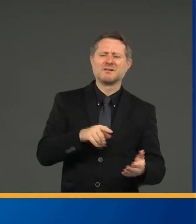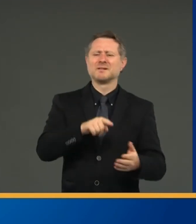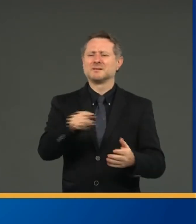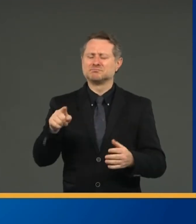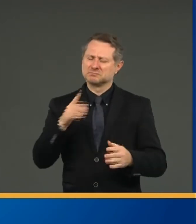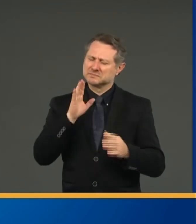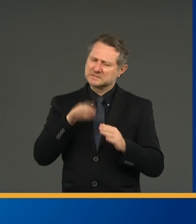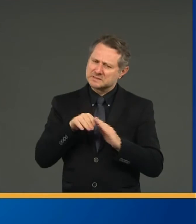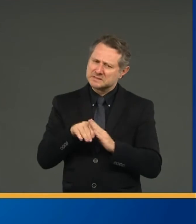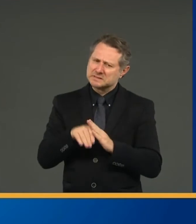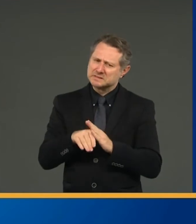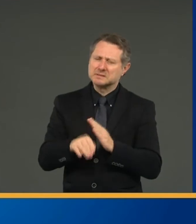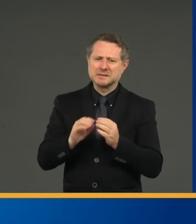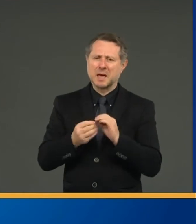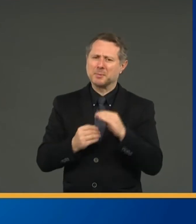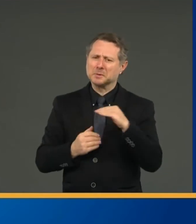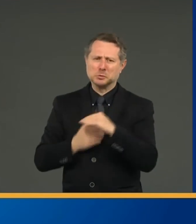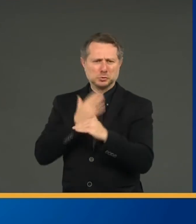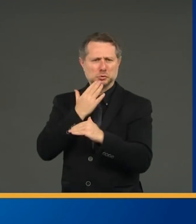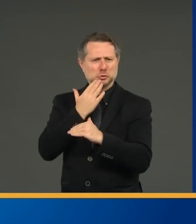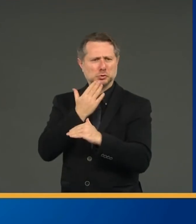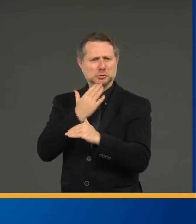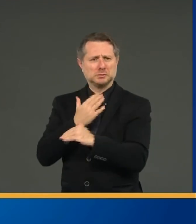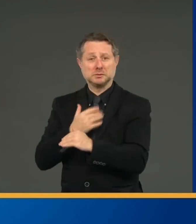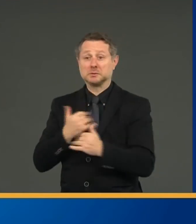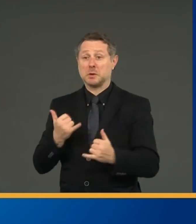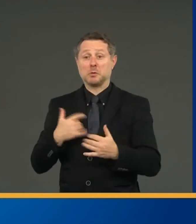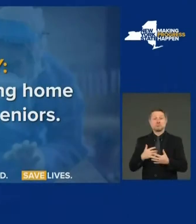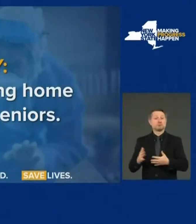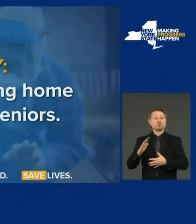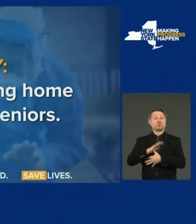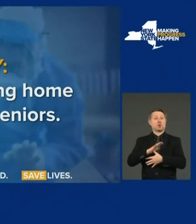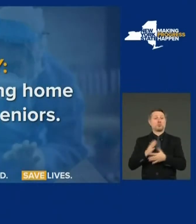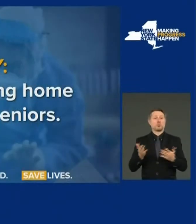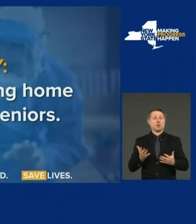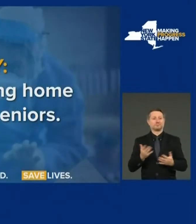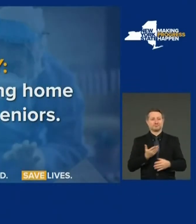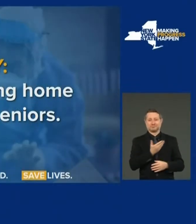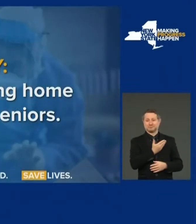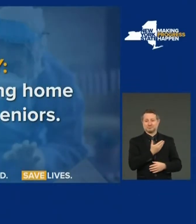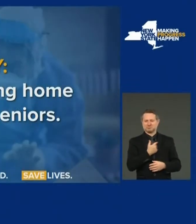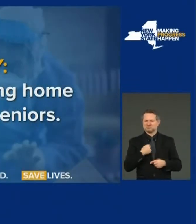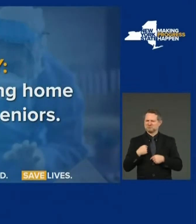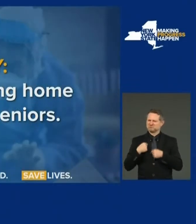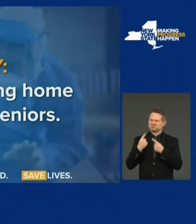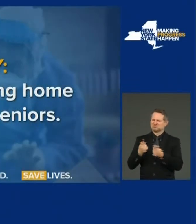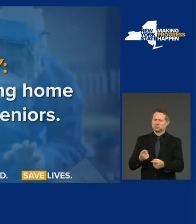SPIKE, BECAUSE THE LOSS IN PAIN THAT WE SUFFERED AND THIS IS HOW LONG IT TOOK TO GET NUMBERS DOWN. WE NOW HAVE A TOP PRIORITY WHICH